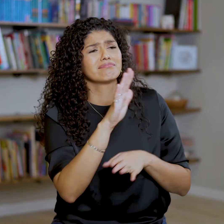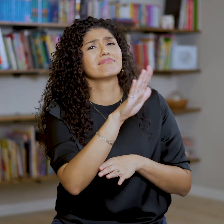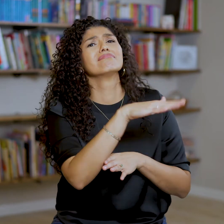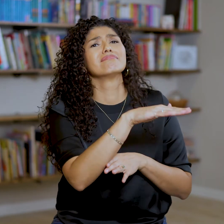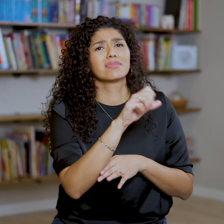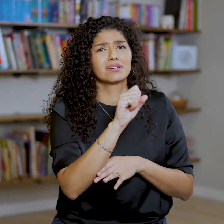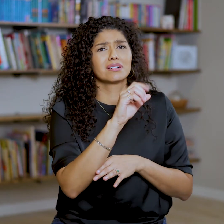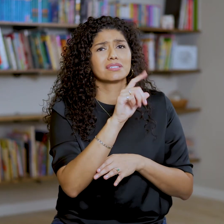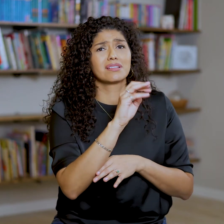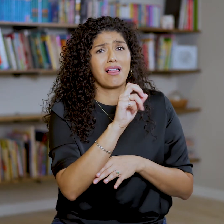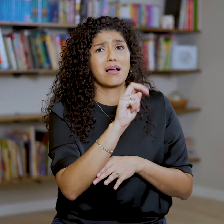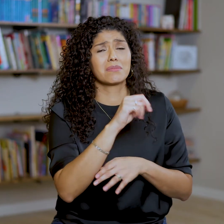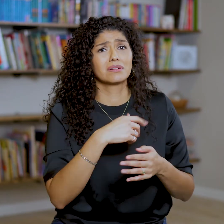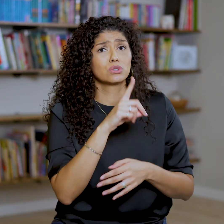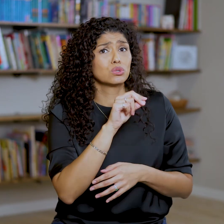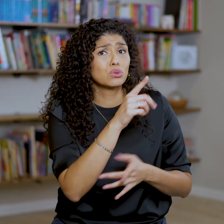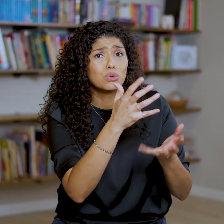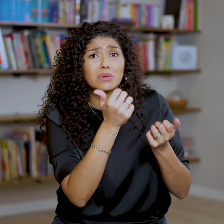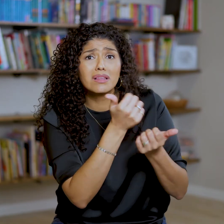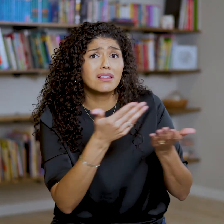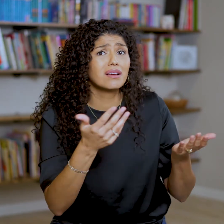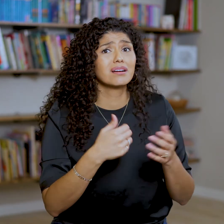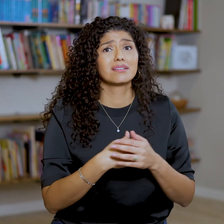“Hey, Solomon, do you want anything?”